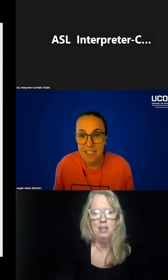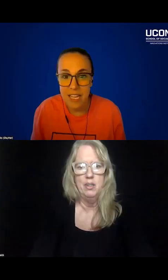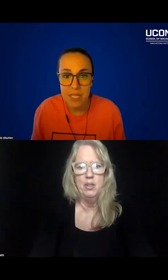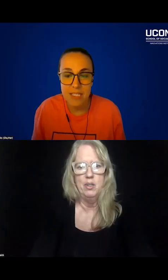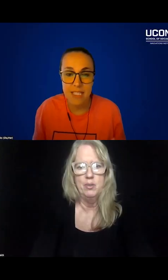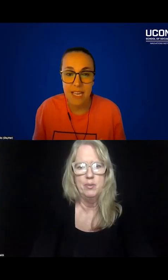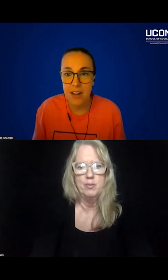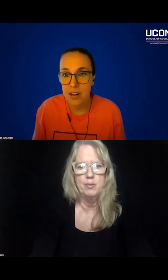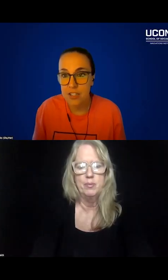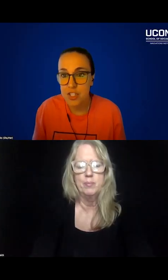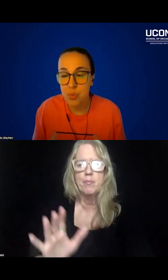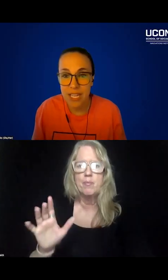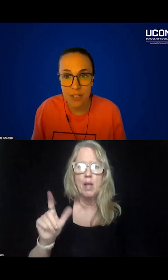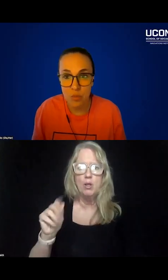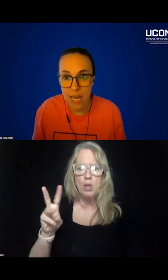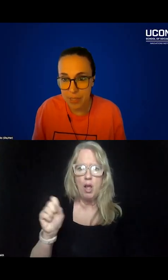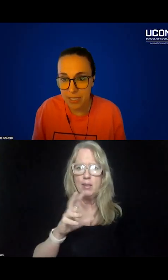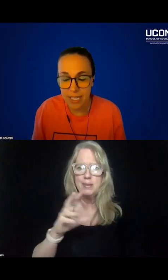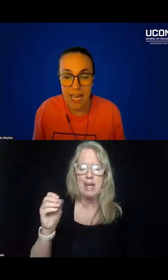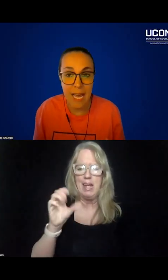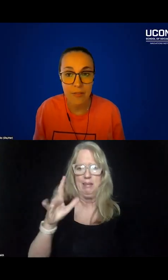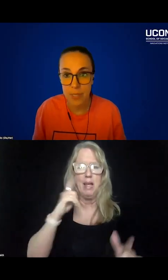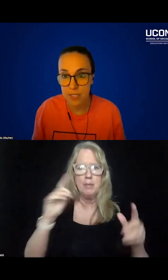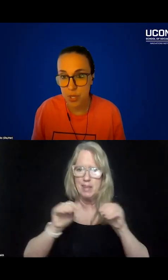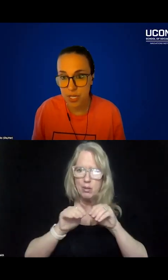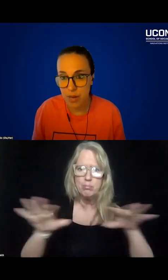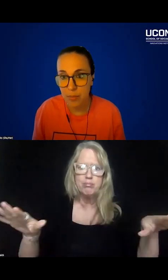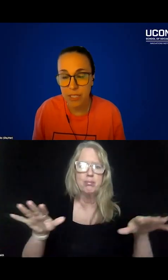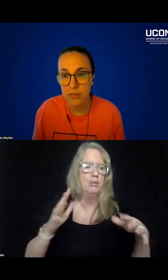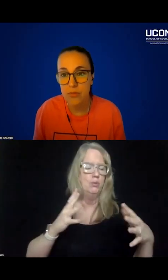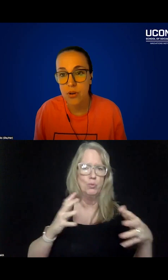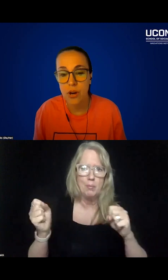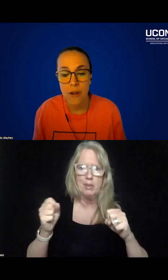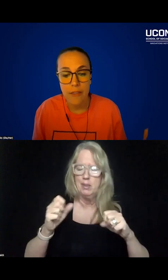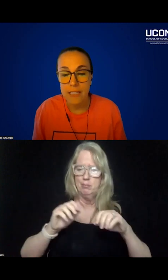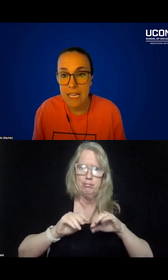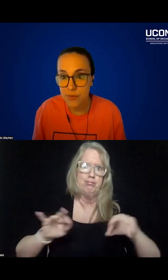CLIMATES THAT ARE SPREADING RAPIDLY AND HAVE BEEN FOR THE LAST